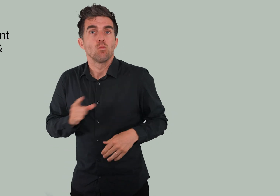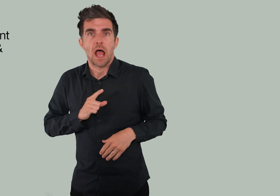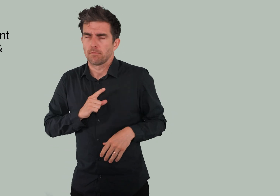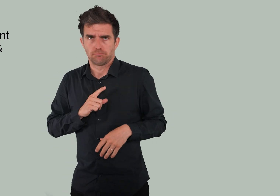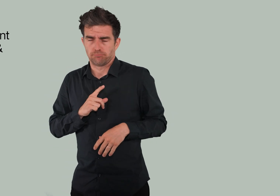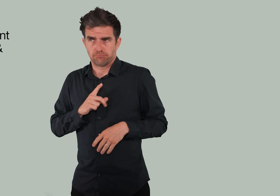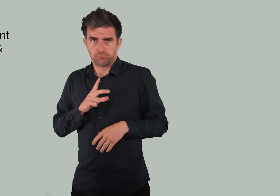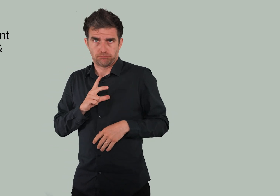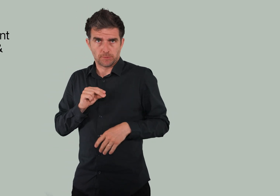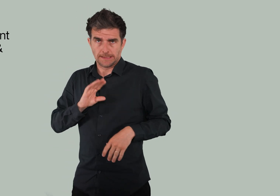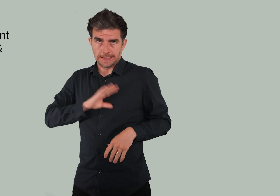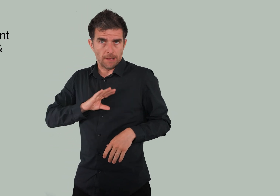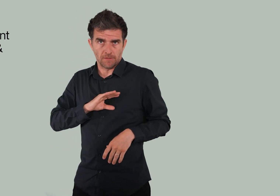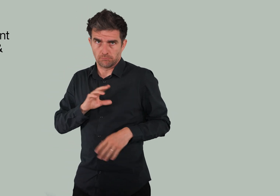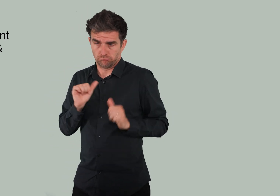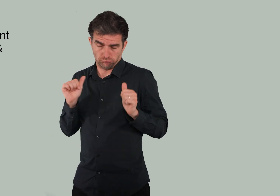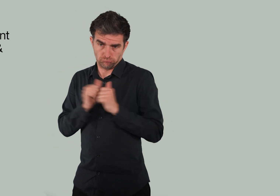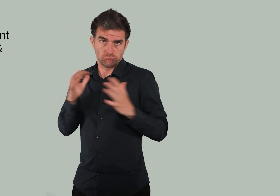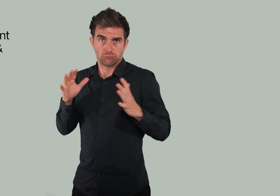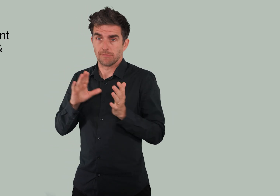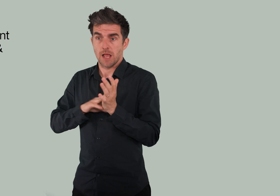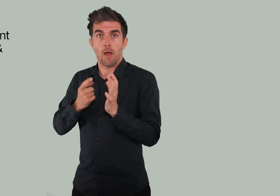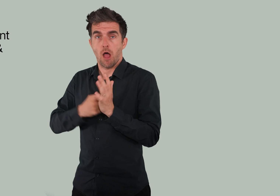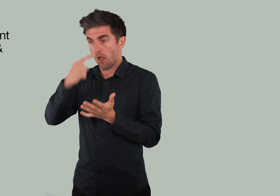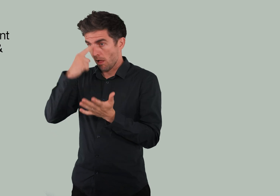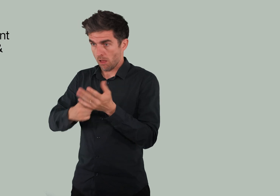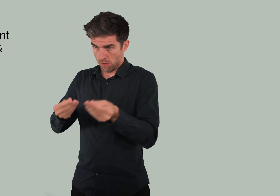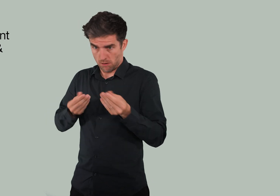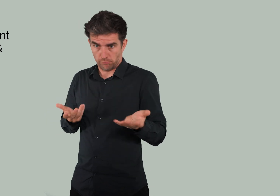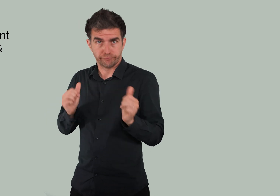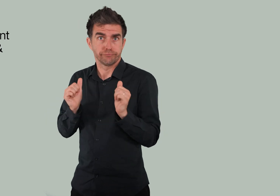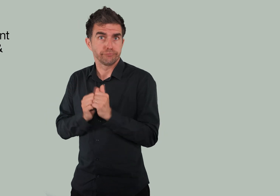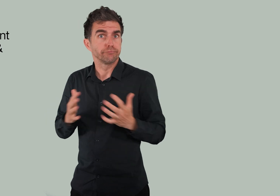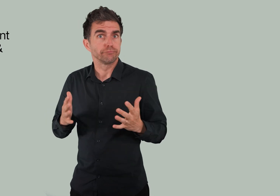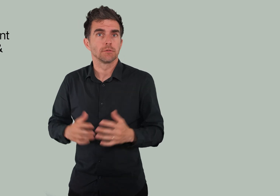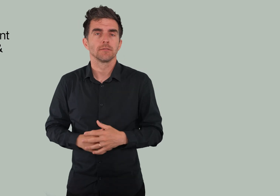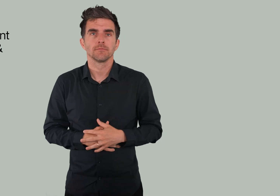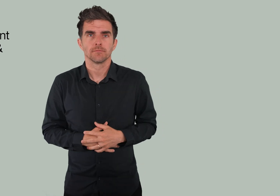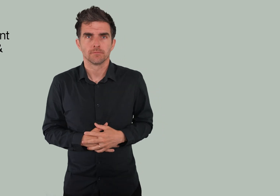and/or disagreement with an MR outcome.